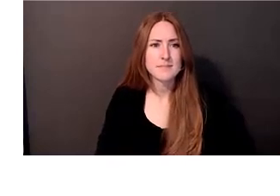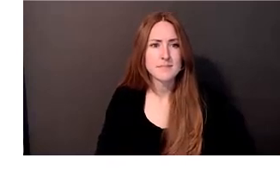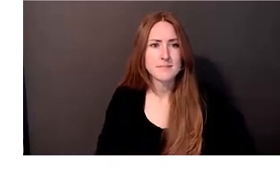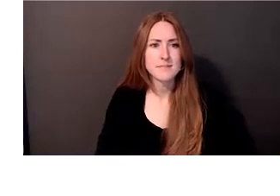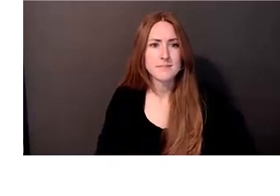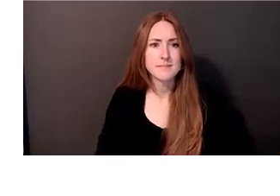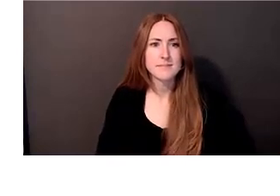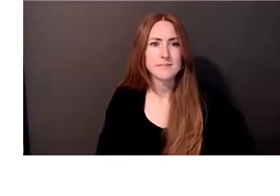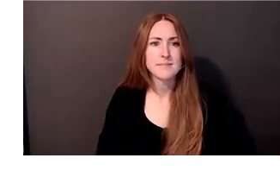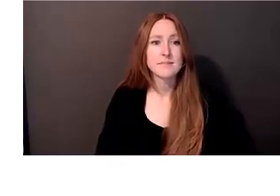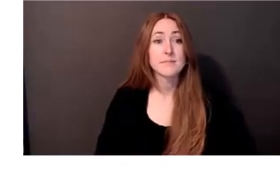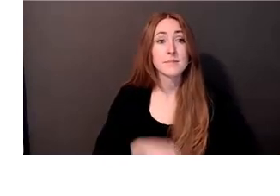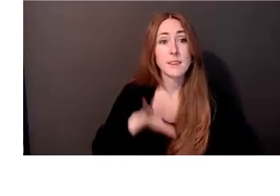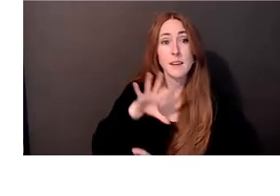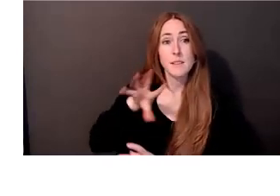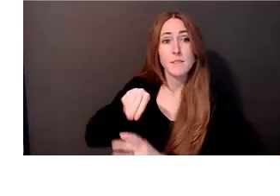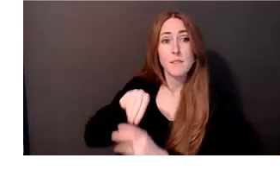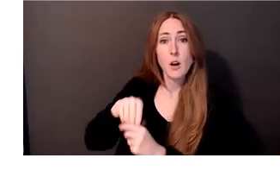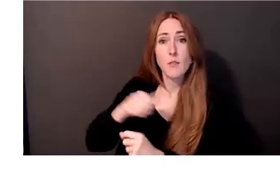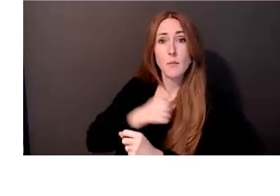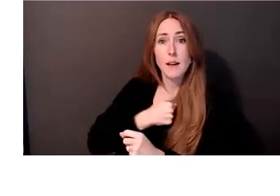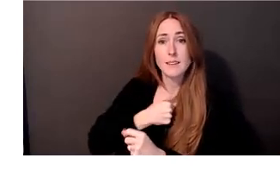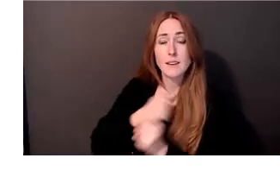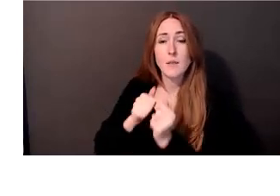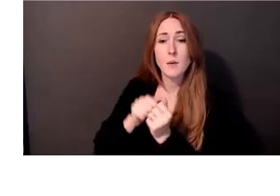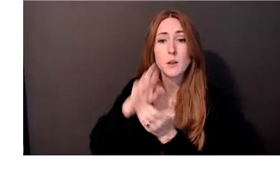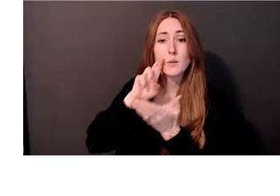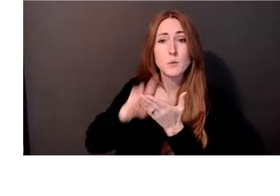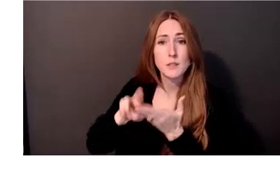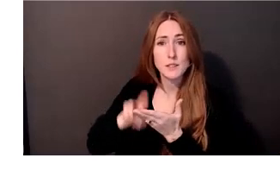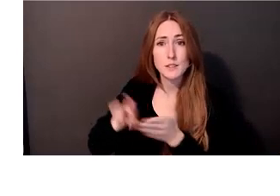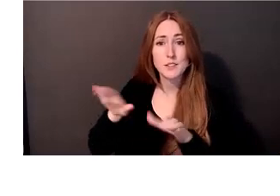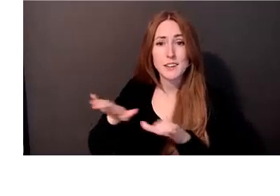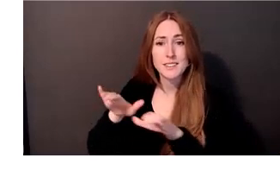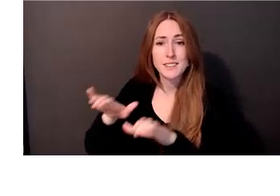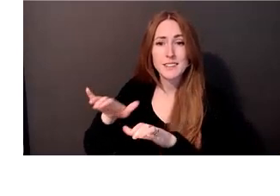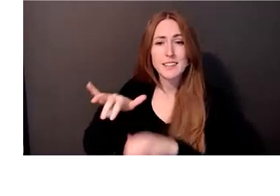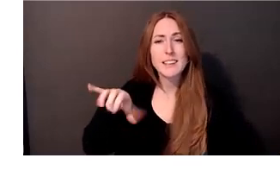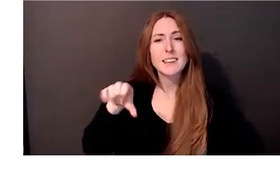Involve myself in research activities? Yes, it's a kind of right answer.